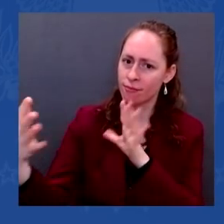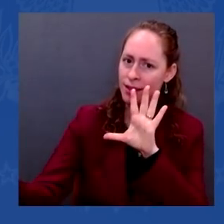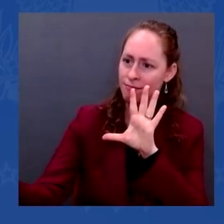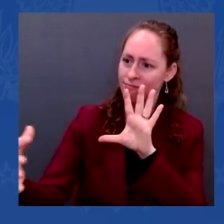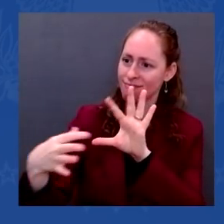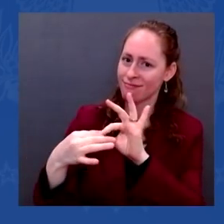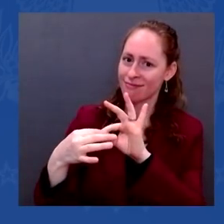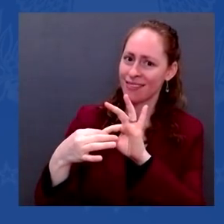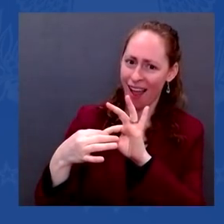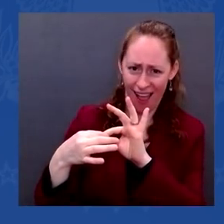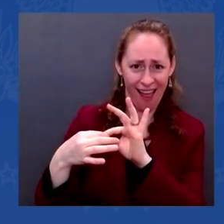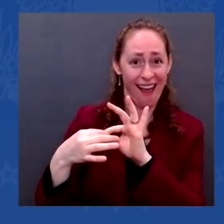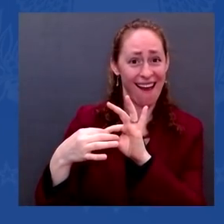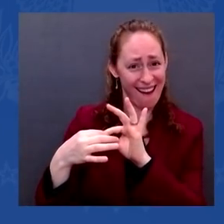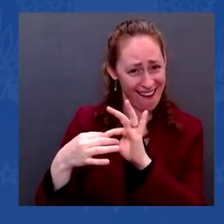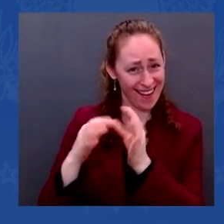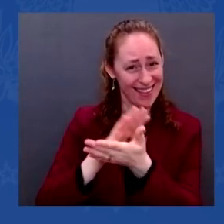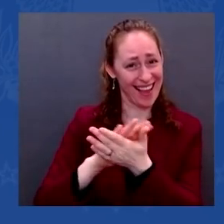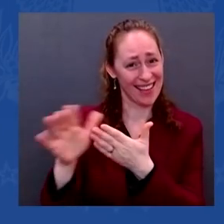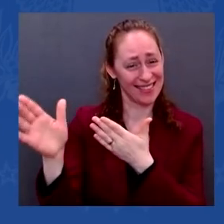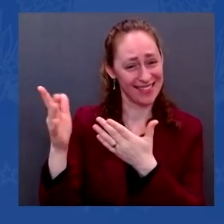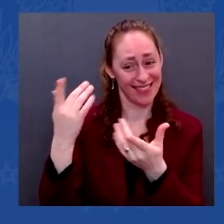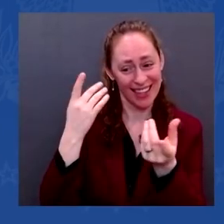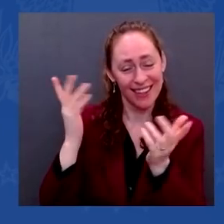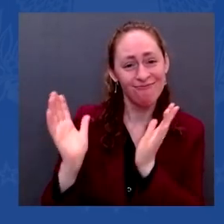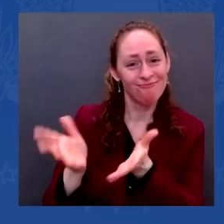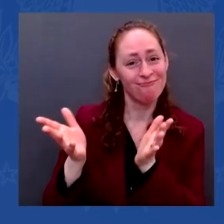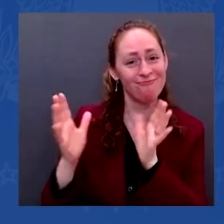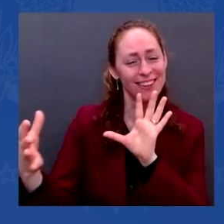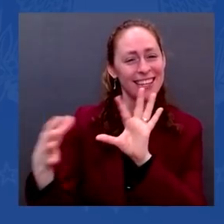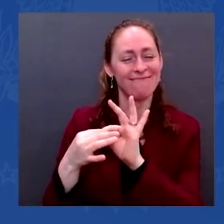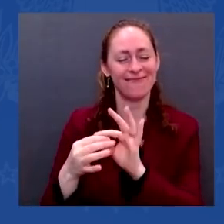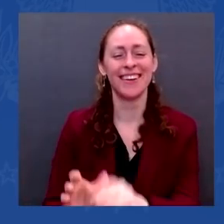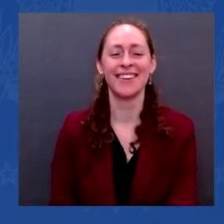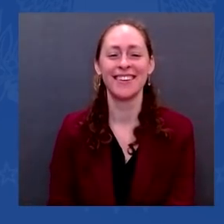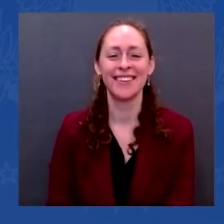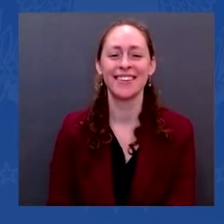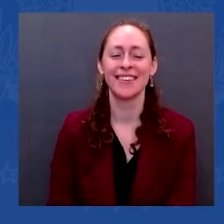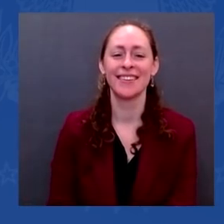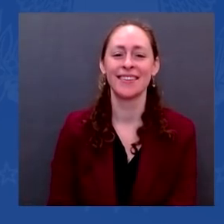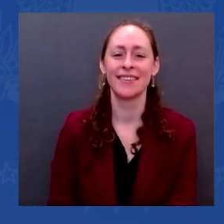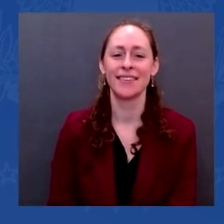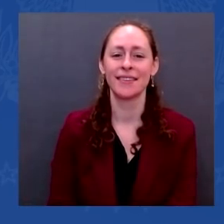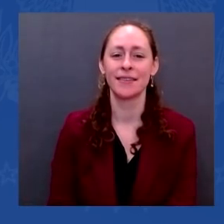Rev, that in the days as divided here, we had -- we had a lot of flat-out,